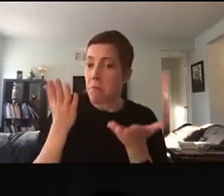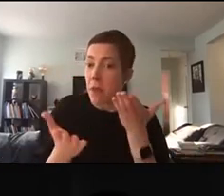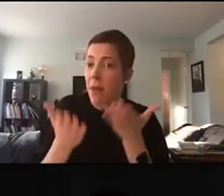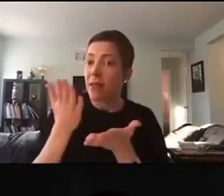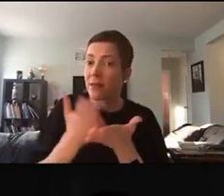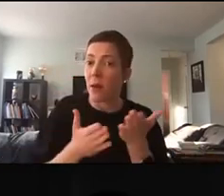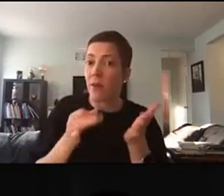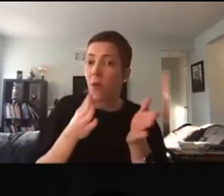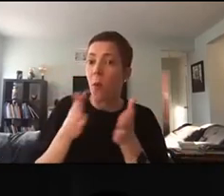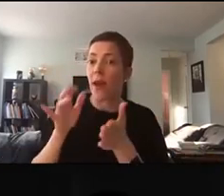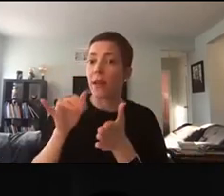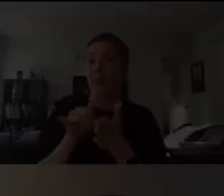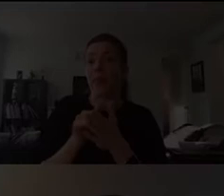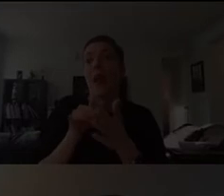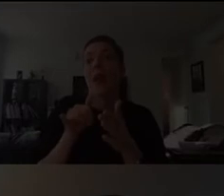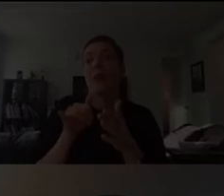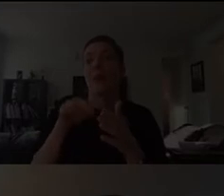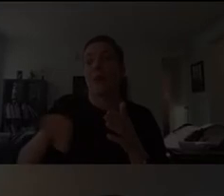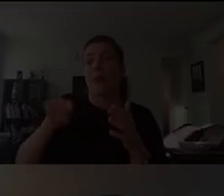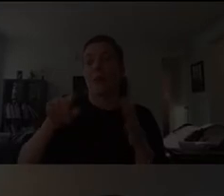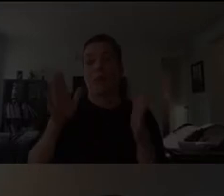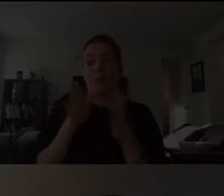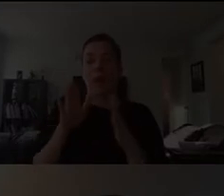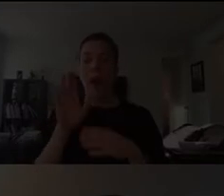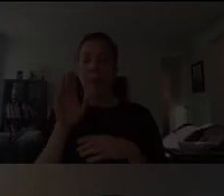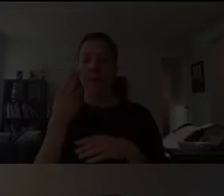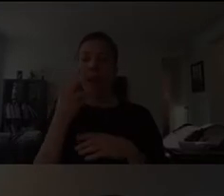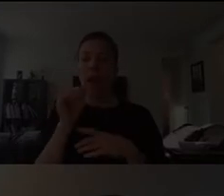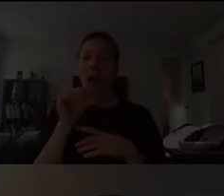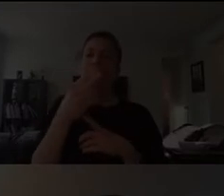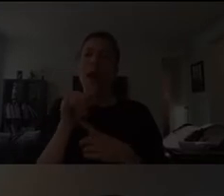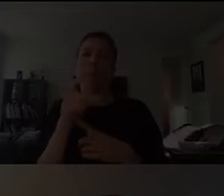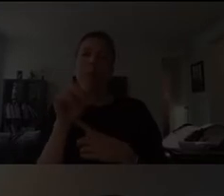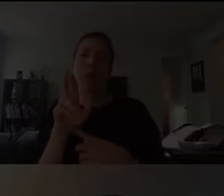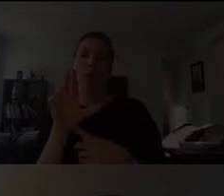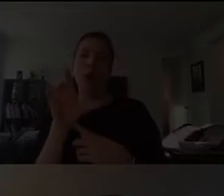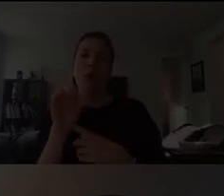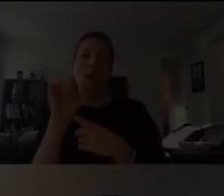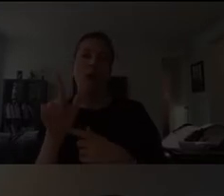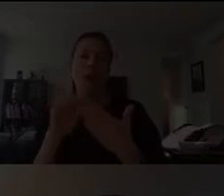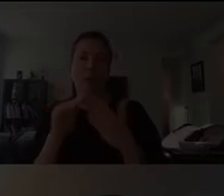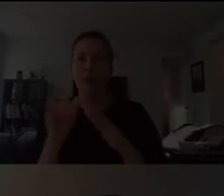and that may be some of the ways that these smaller communities and hyperlocal communities as Tyler mentioned,